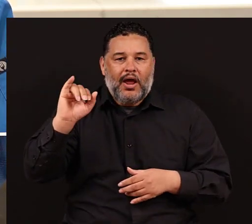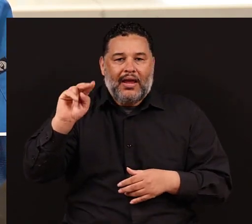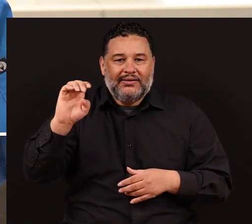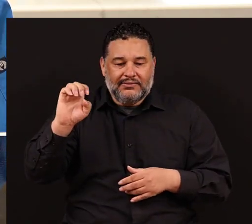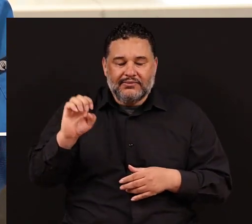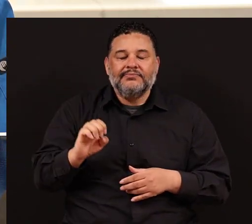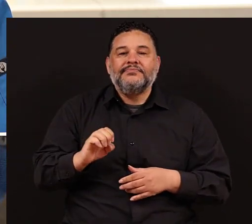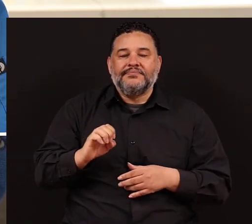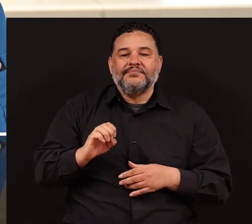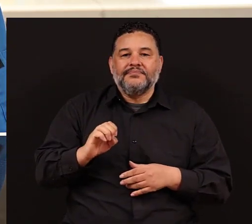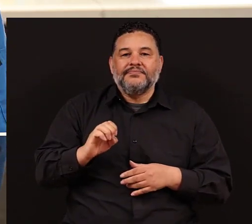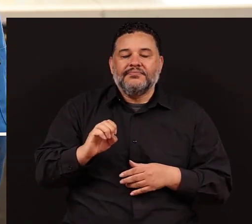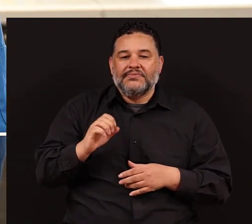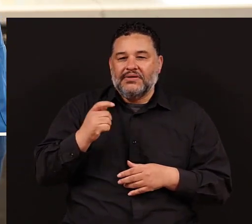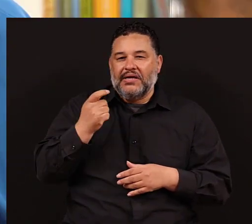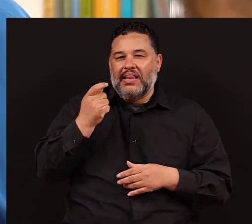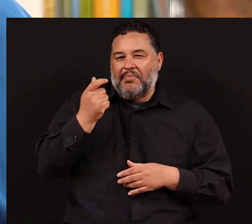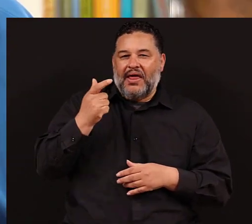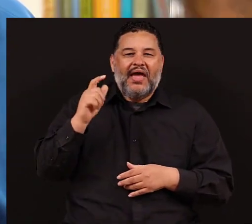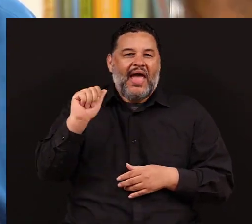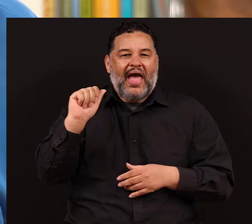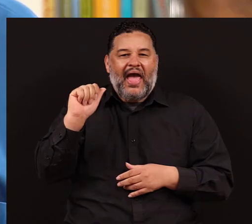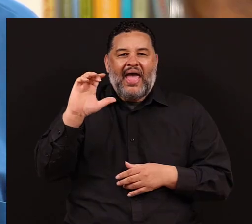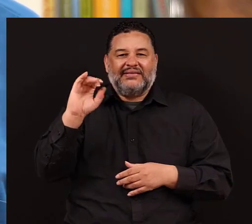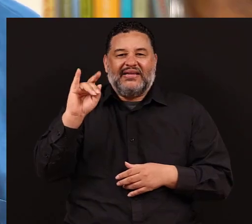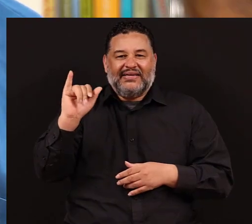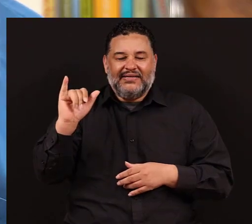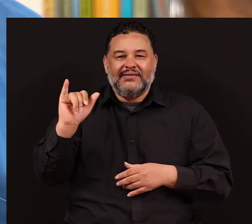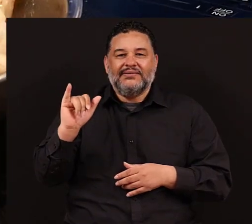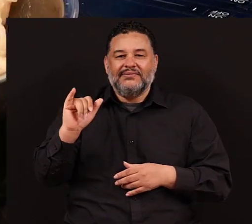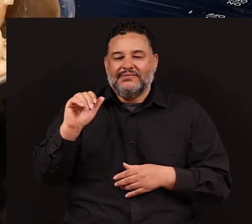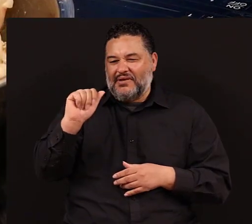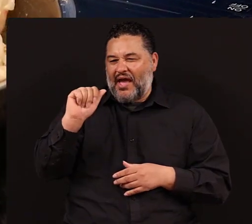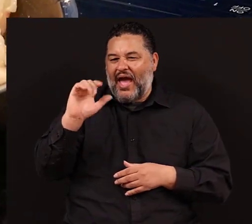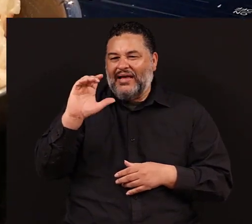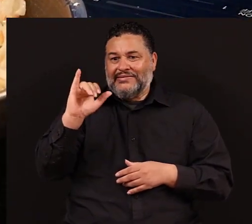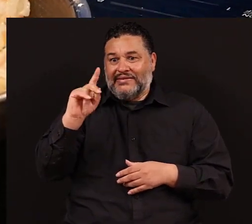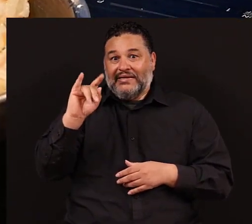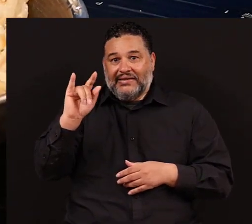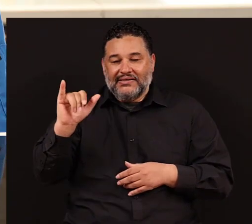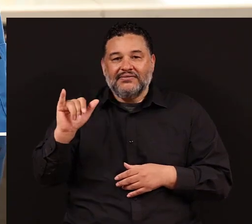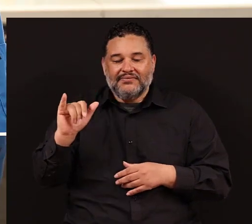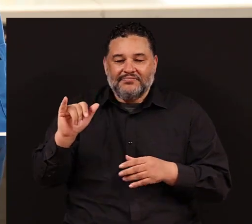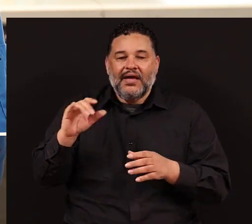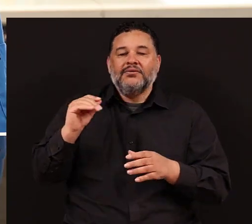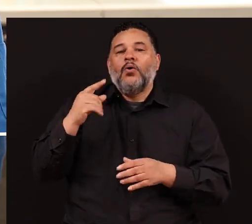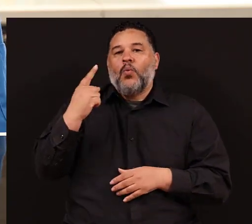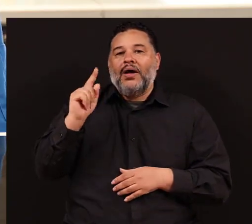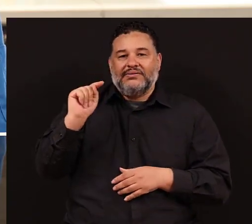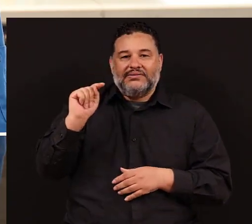Give it a little acidic to it. One teaspoon of butter. I'm gonna let that melt down.